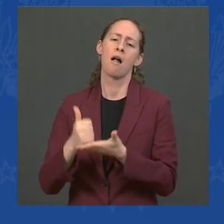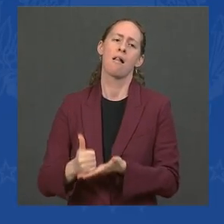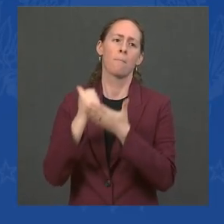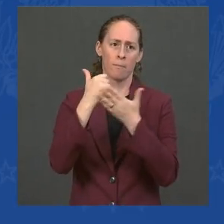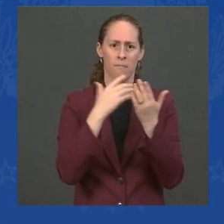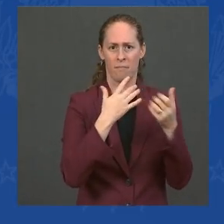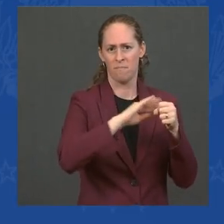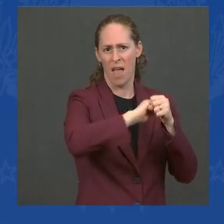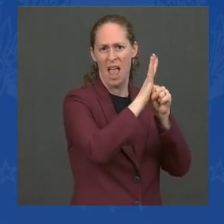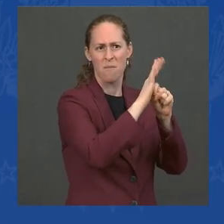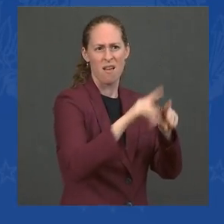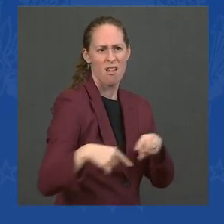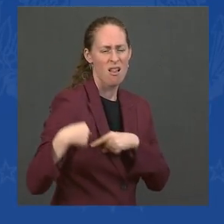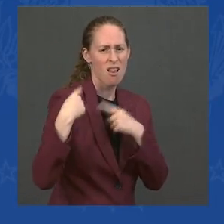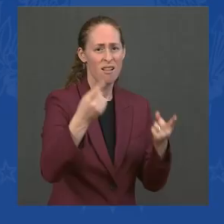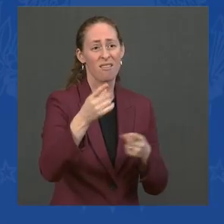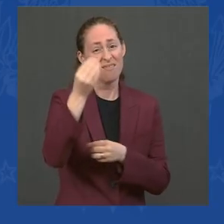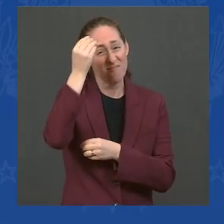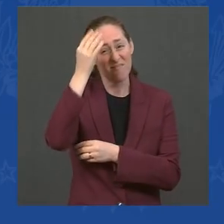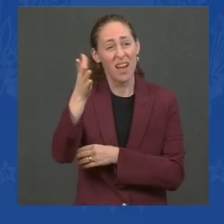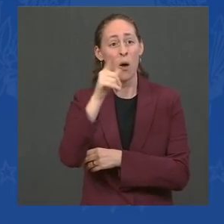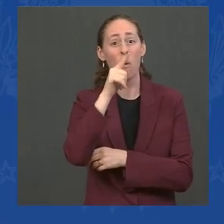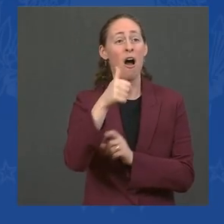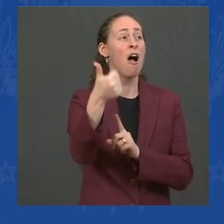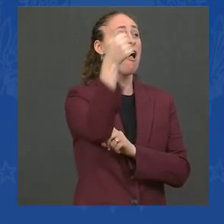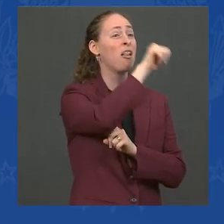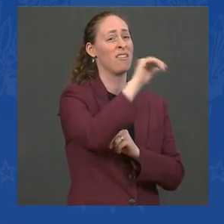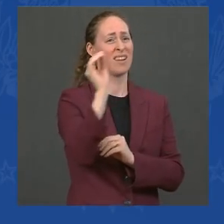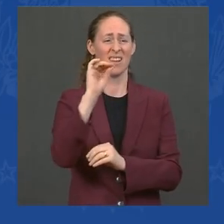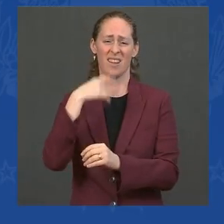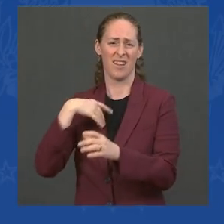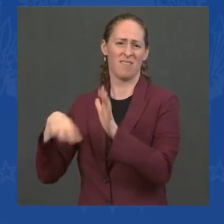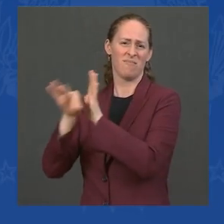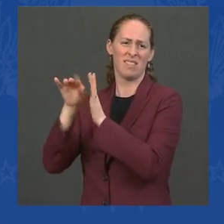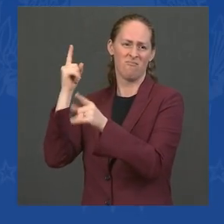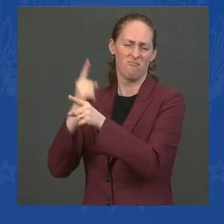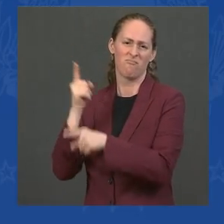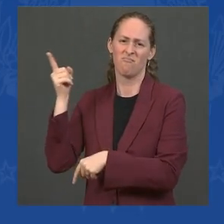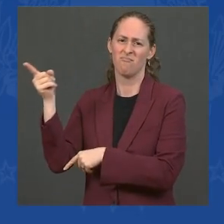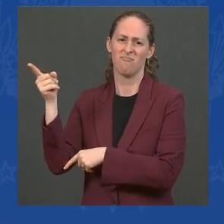than Illinois to witness the rising tide of economic recovery in construction,